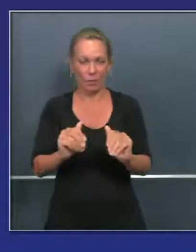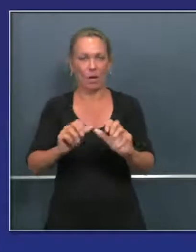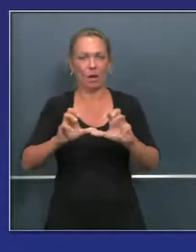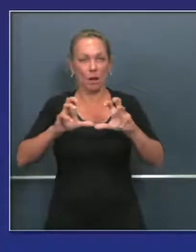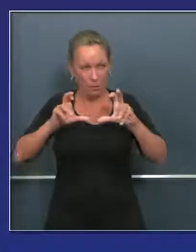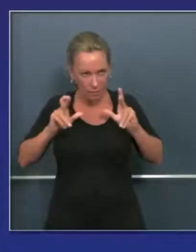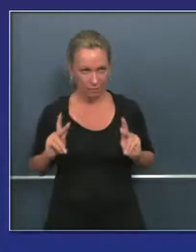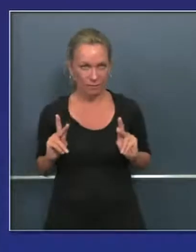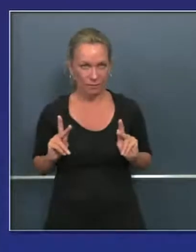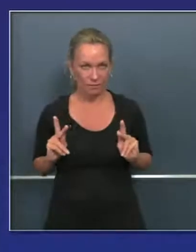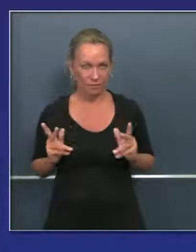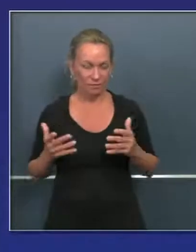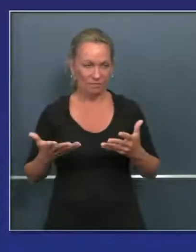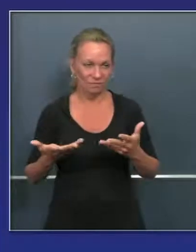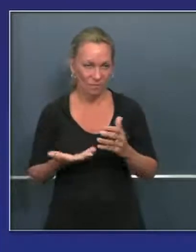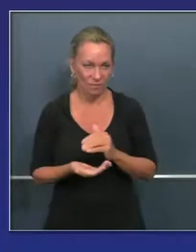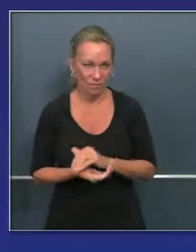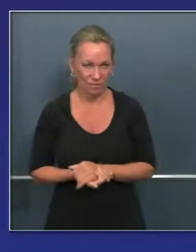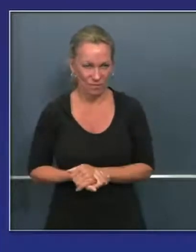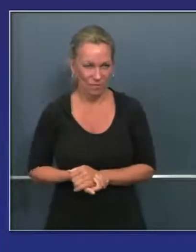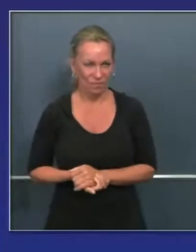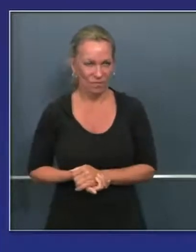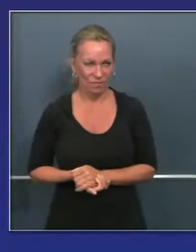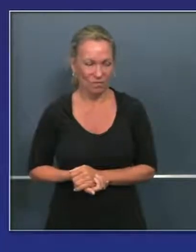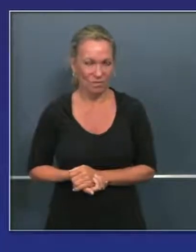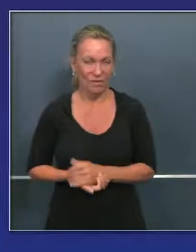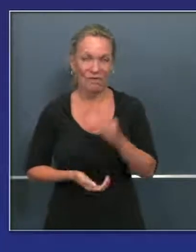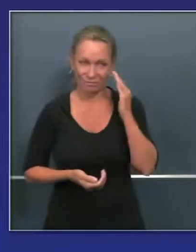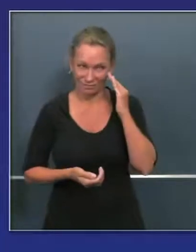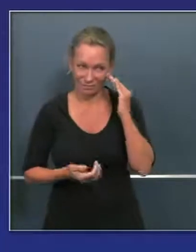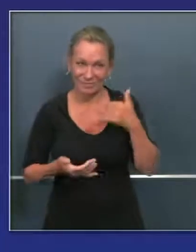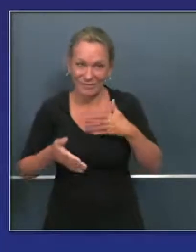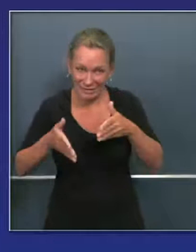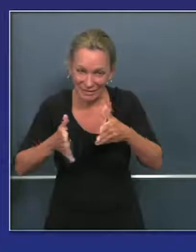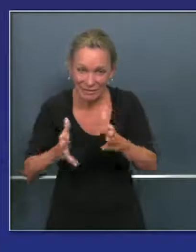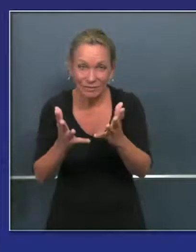stay at home order you're going to see people mixing that otherwise we're not mixing in the